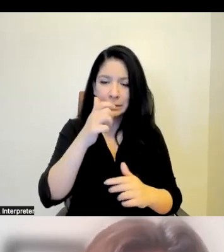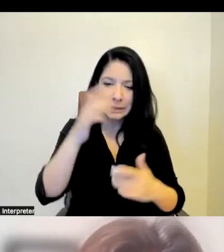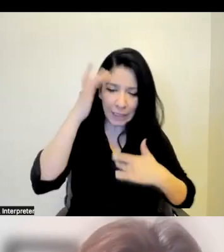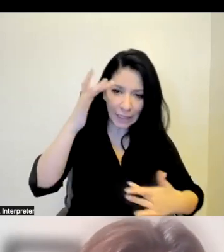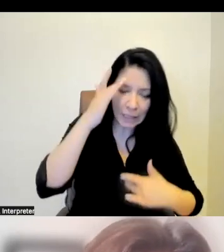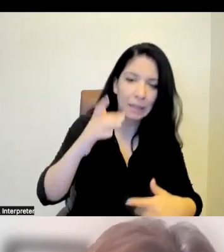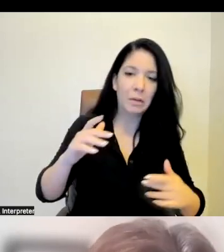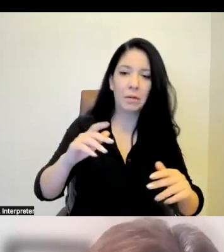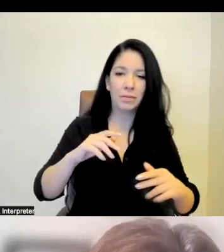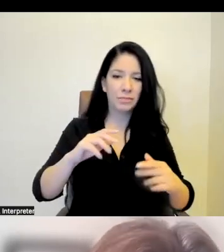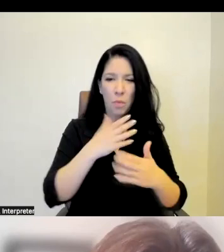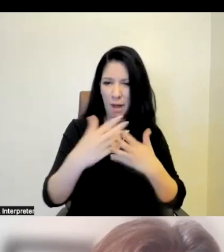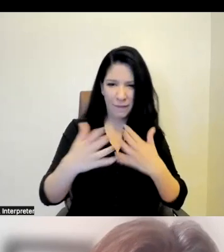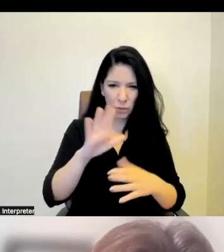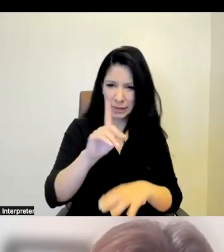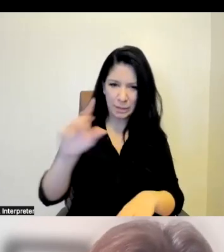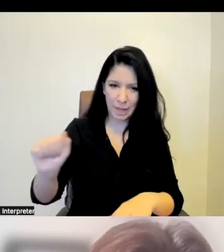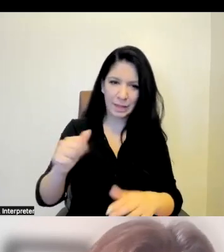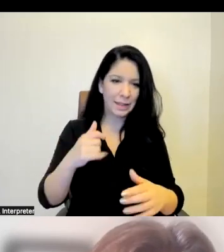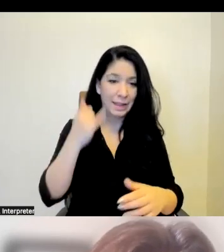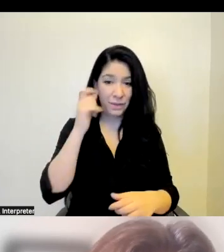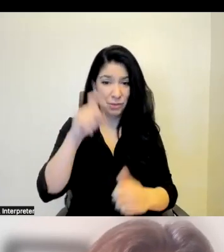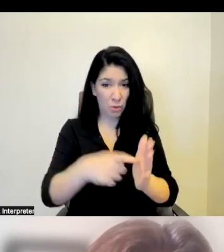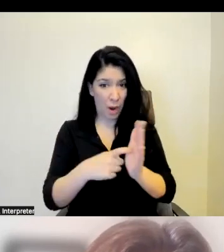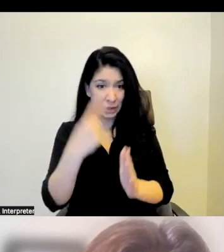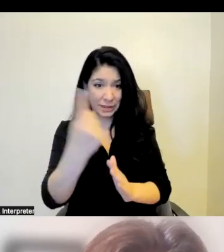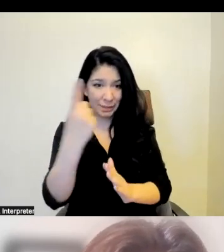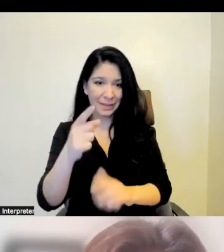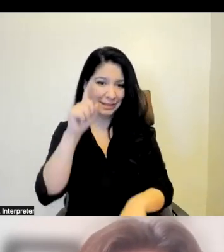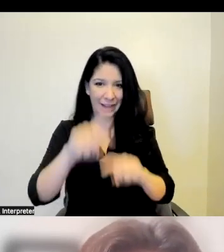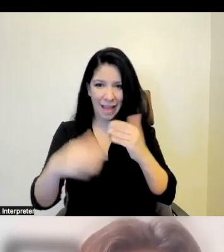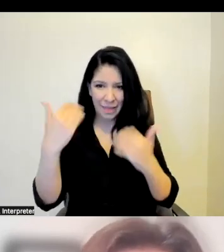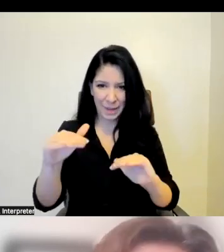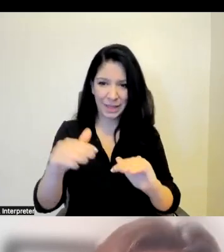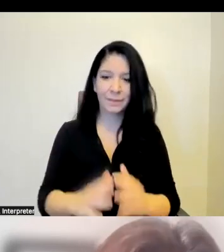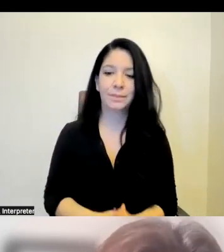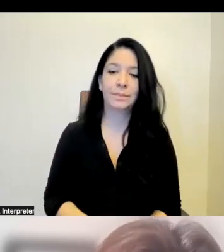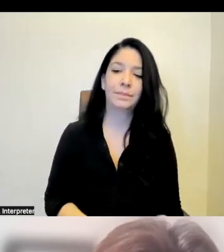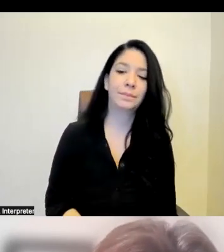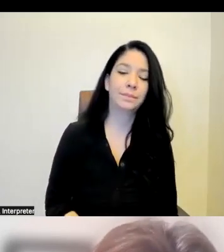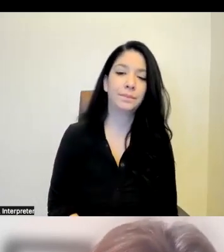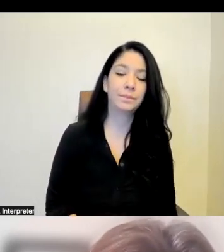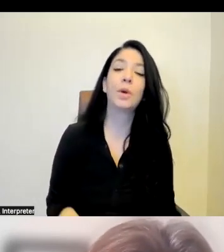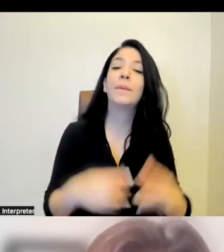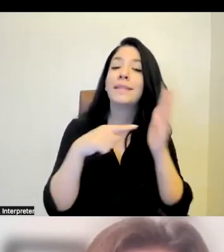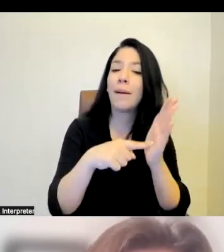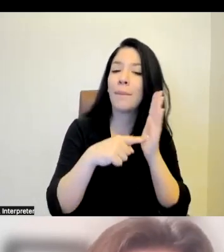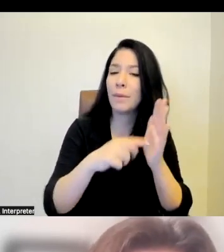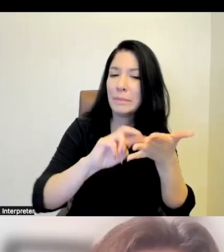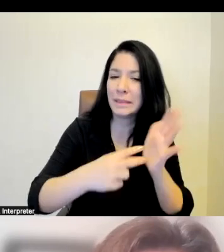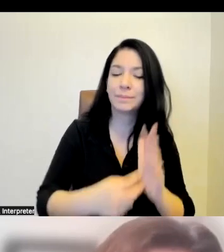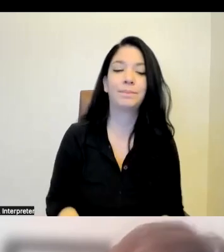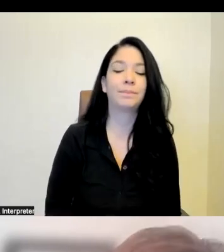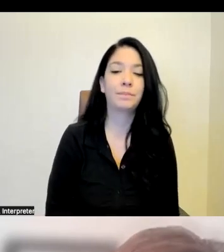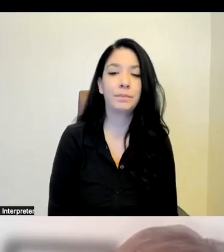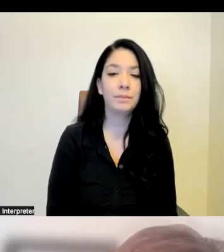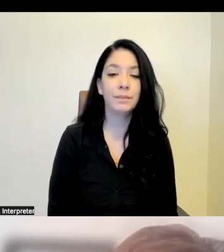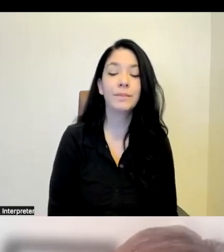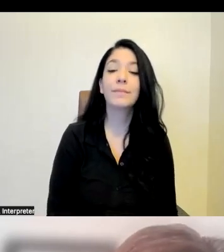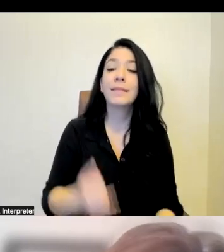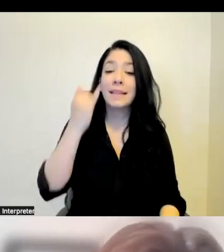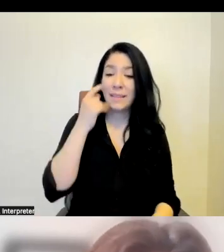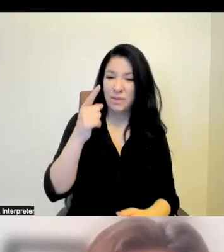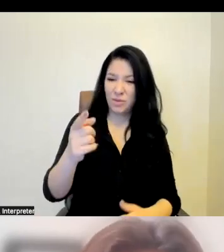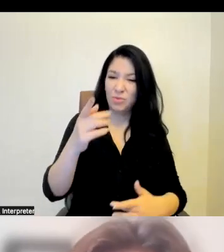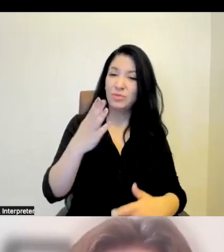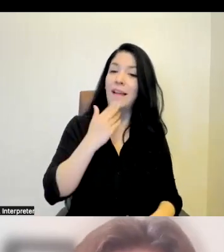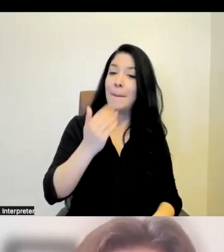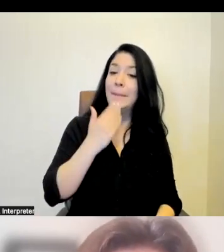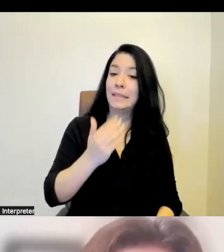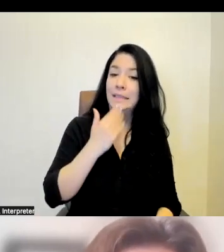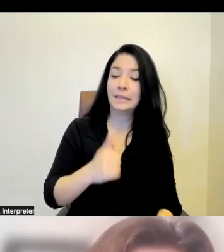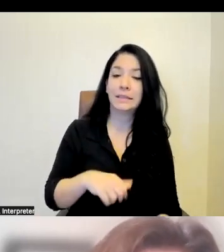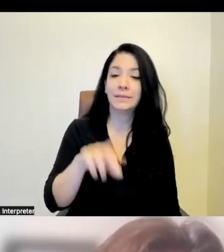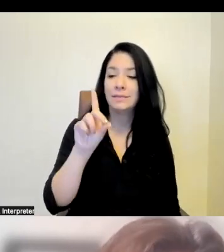disability. And so that means, for example, if you have diabetes but you have a lot of